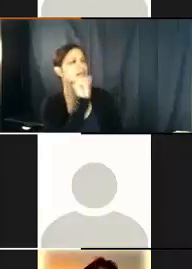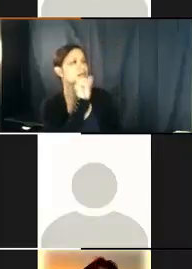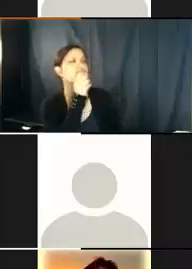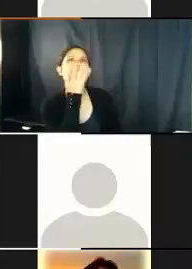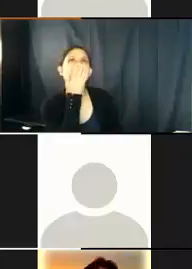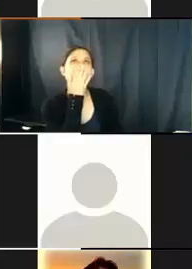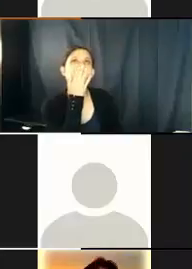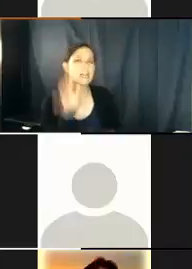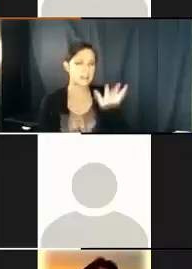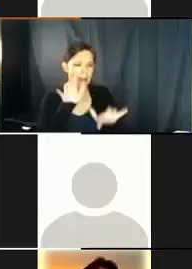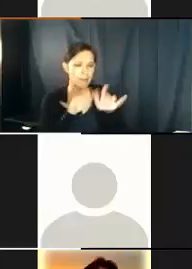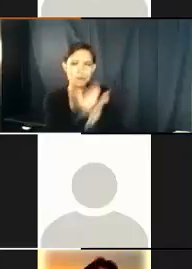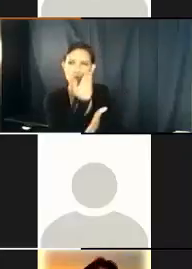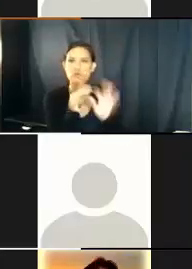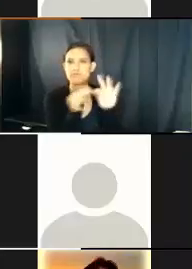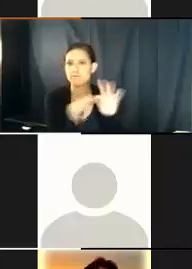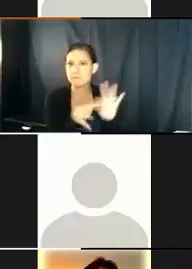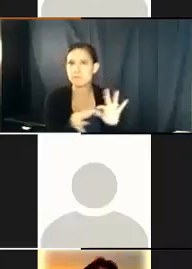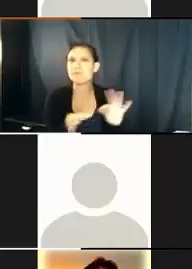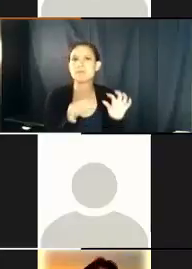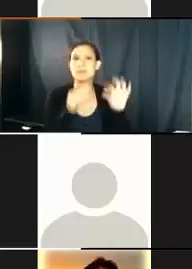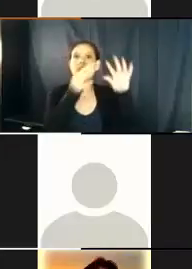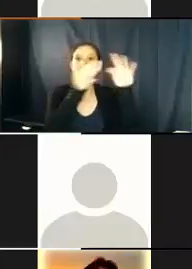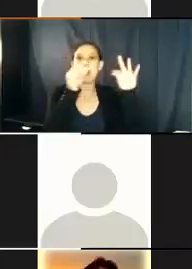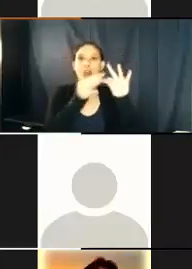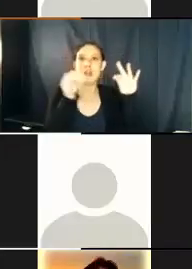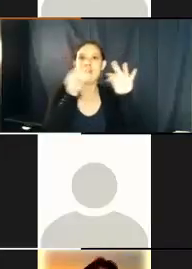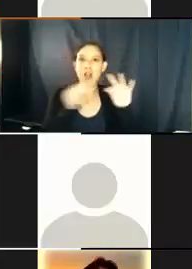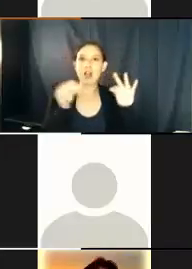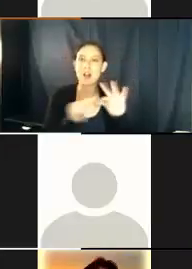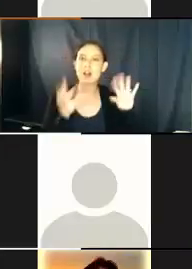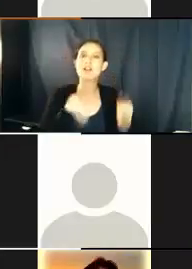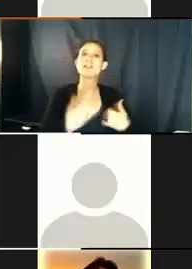but it give some time to think.